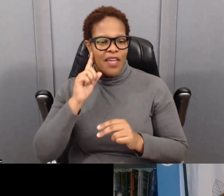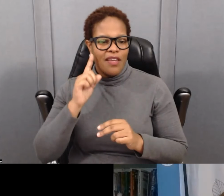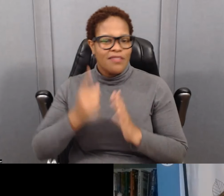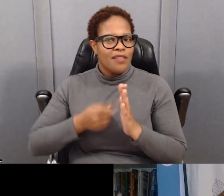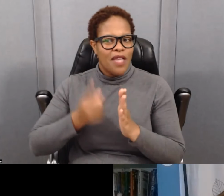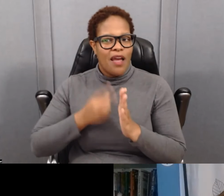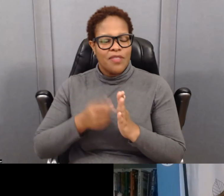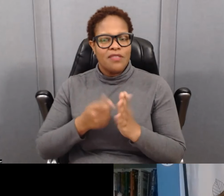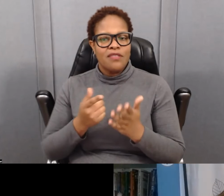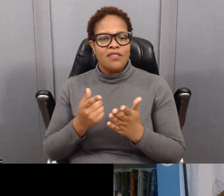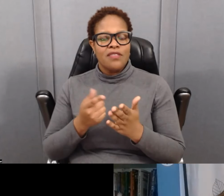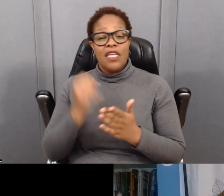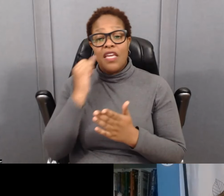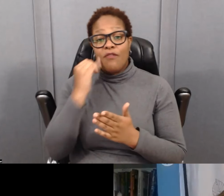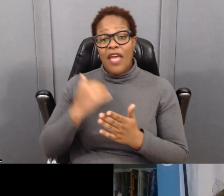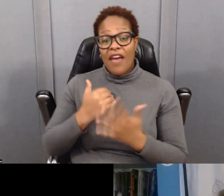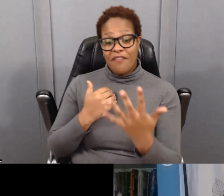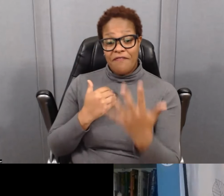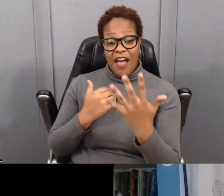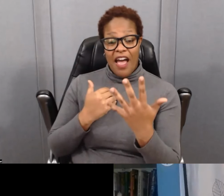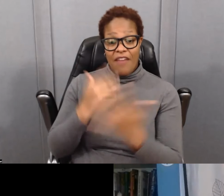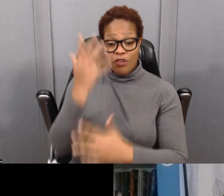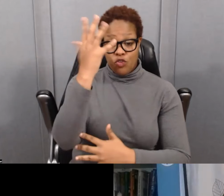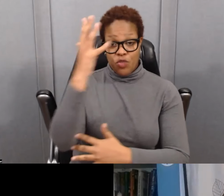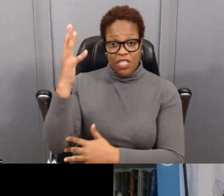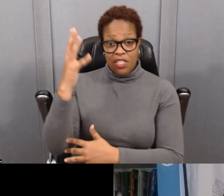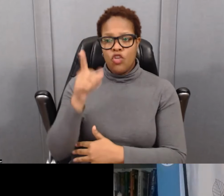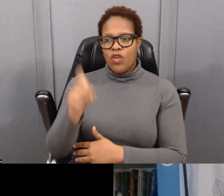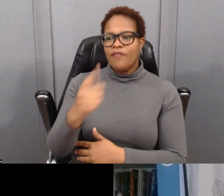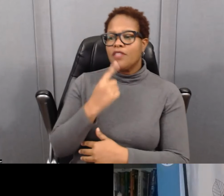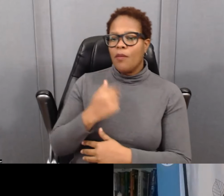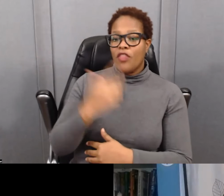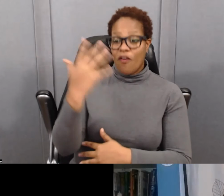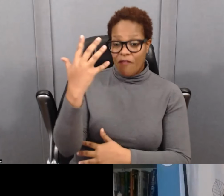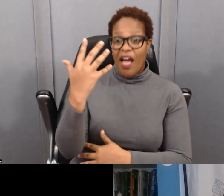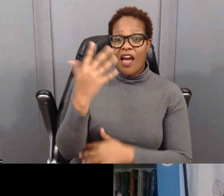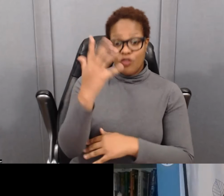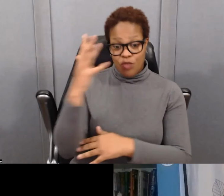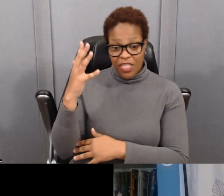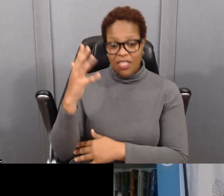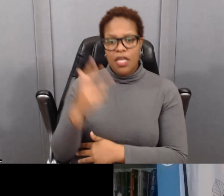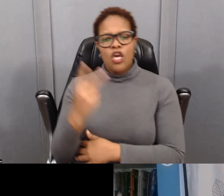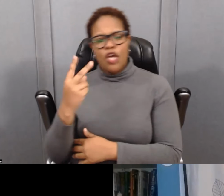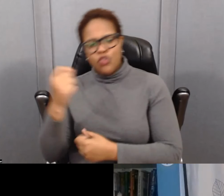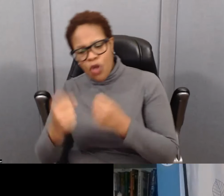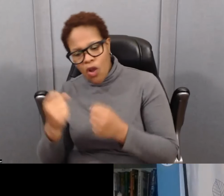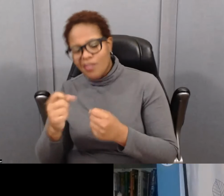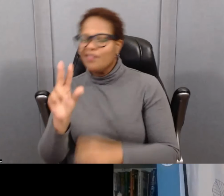if there are five trees, like you have to tell me there are five trees within this picture and there are two cars, no, no, no, no, no, no.